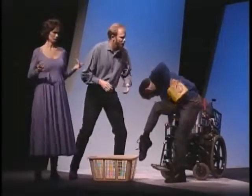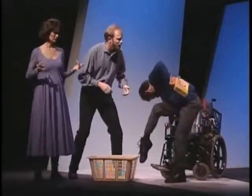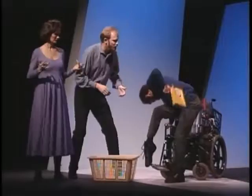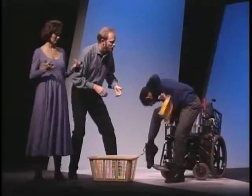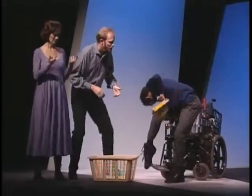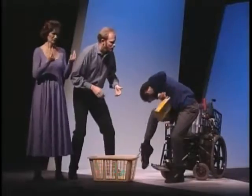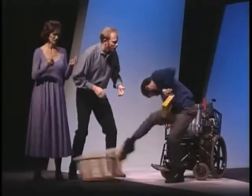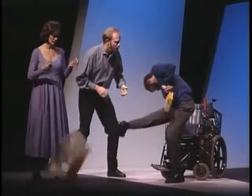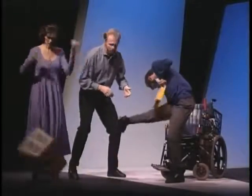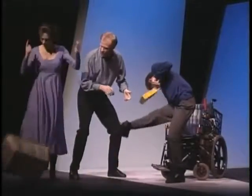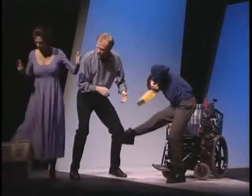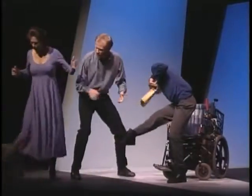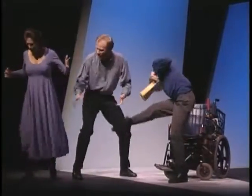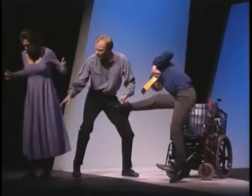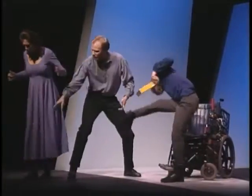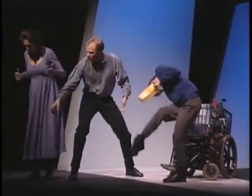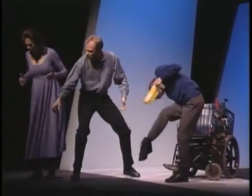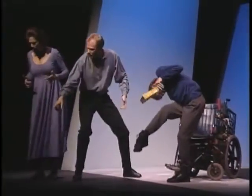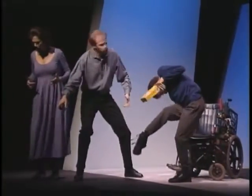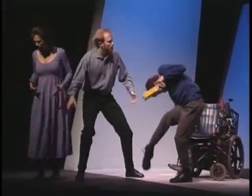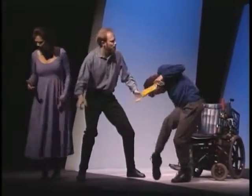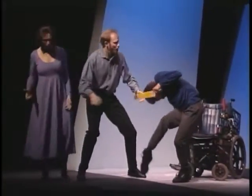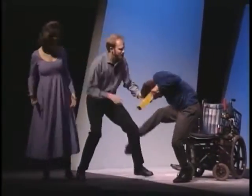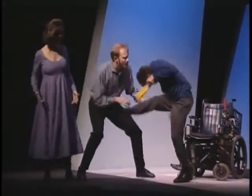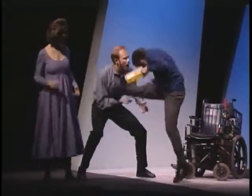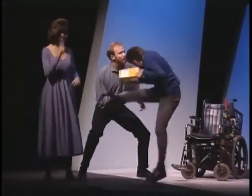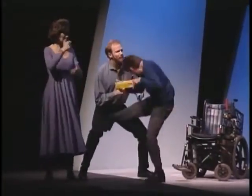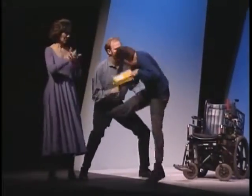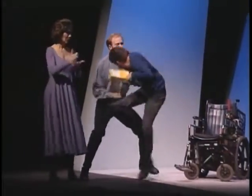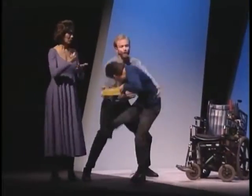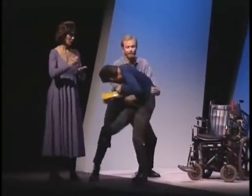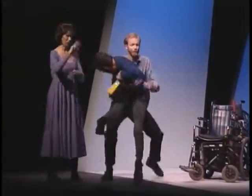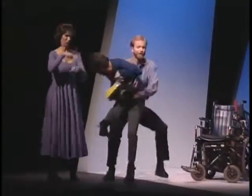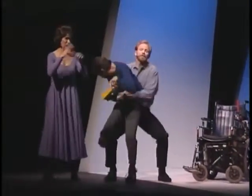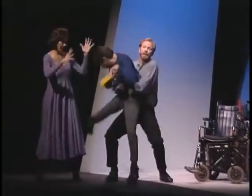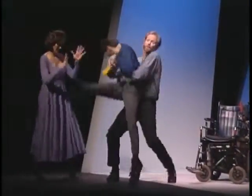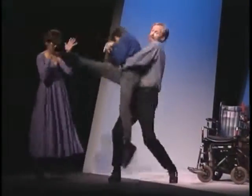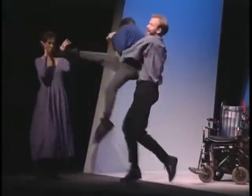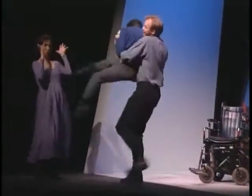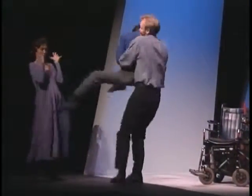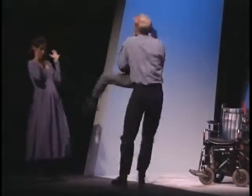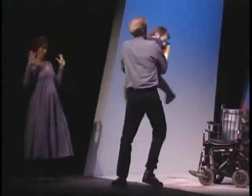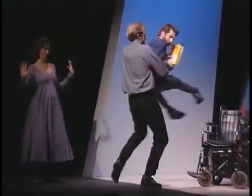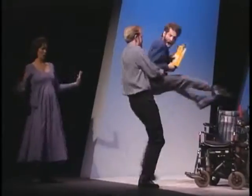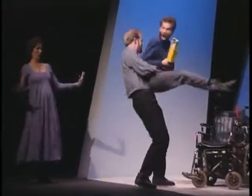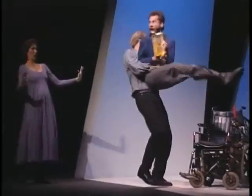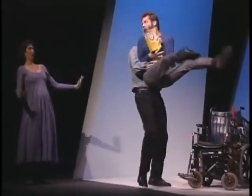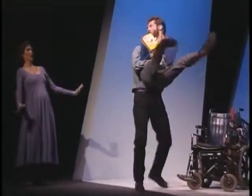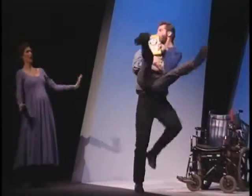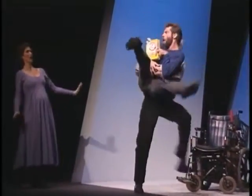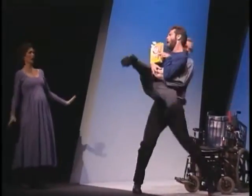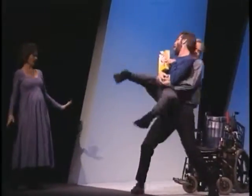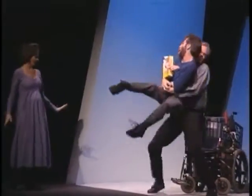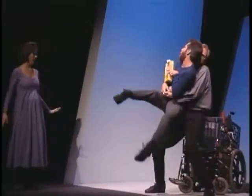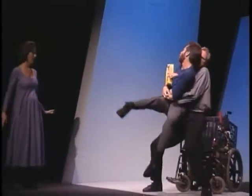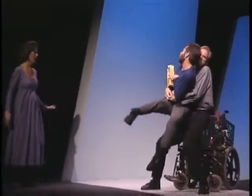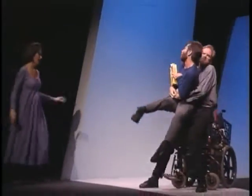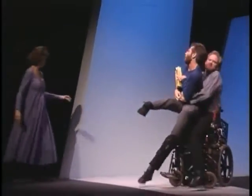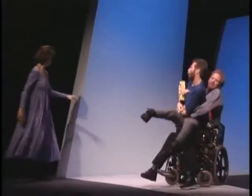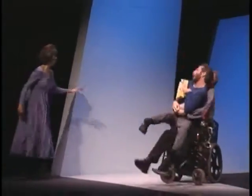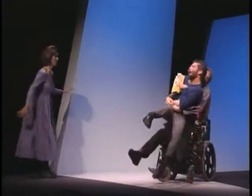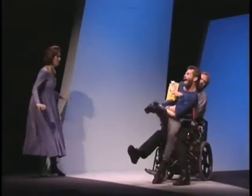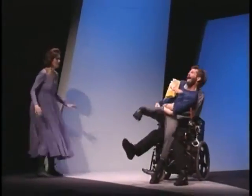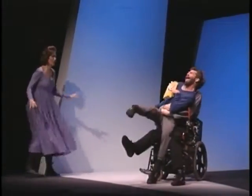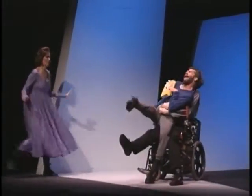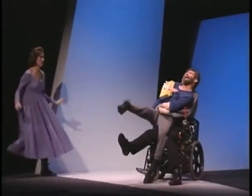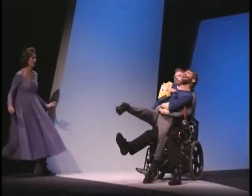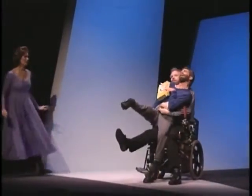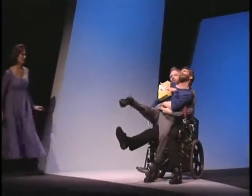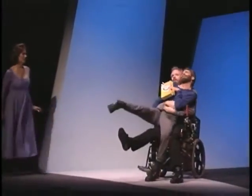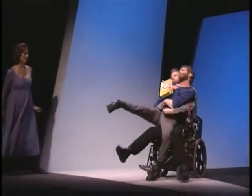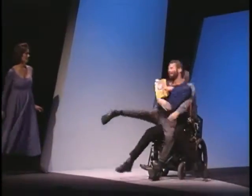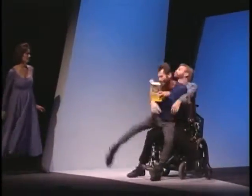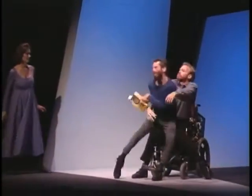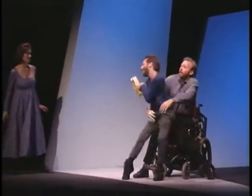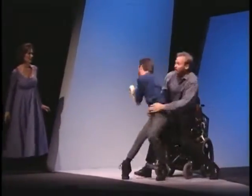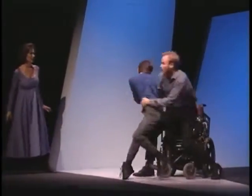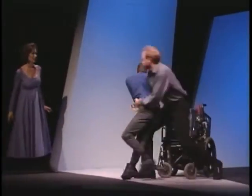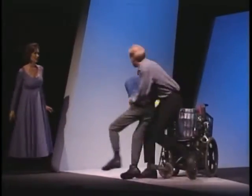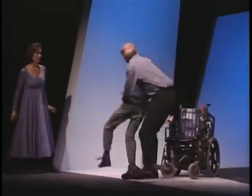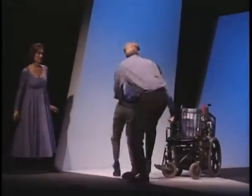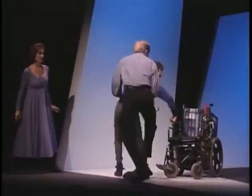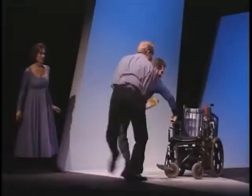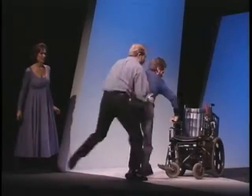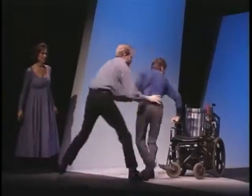doing hey do you want some milk of course you do here we go big guy